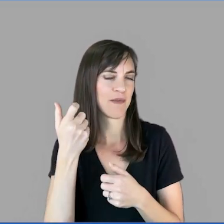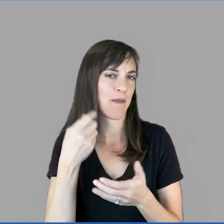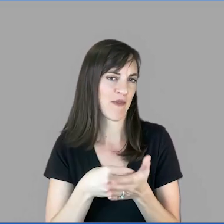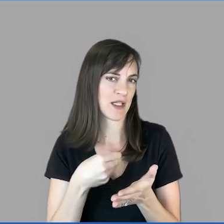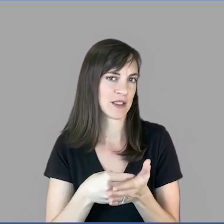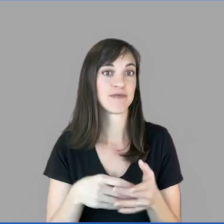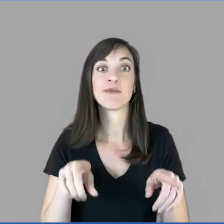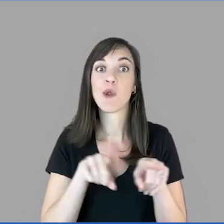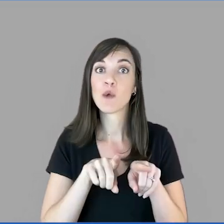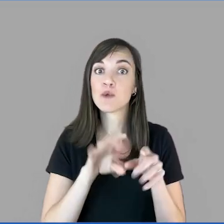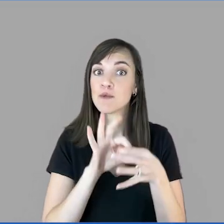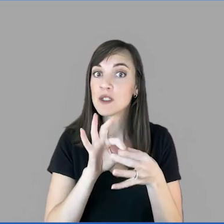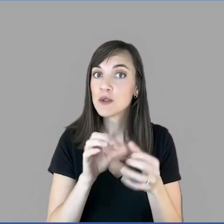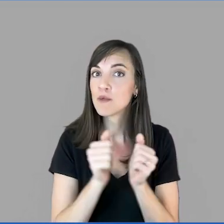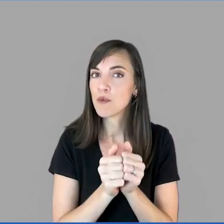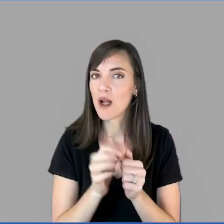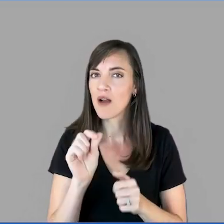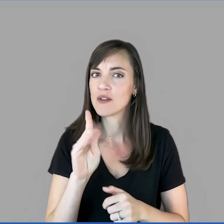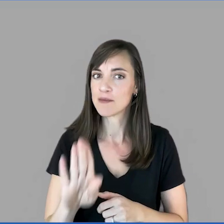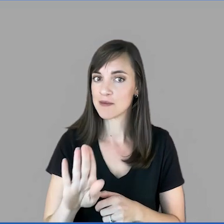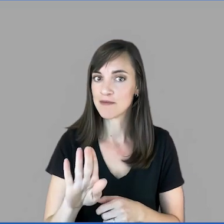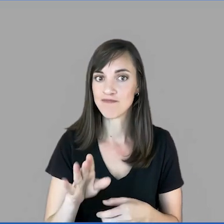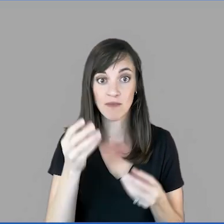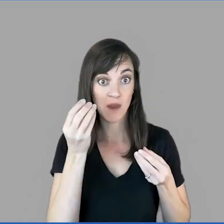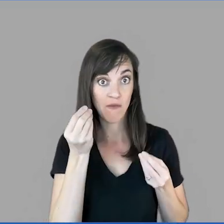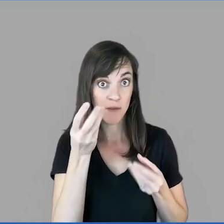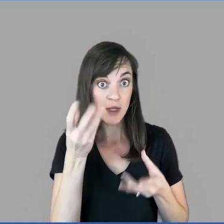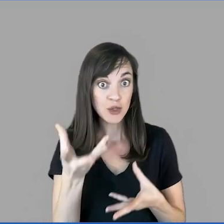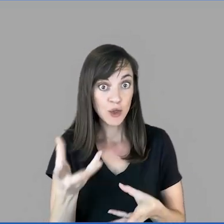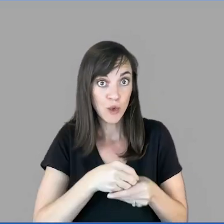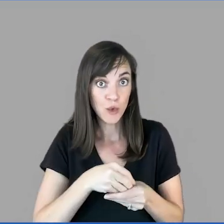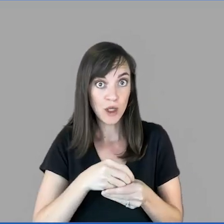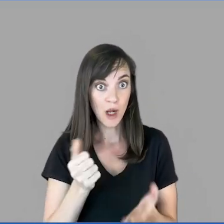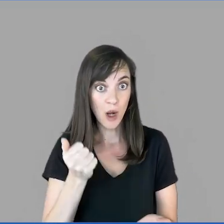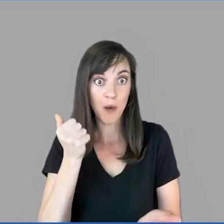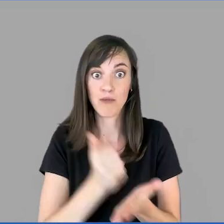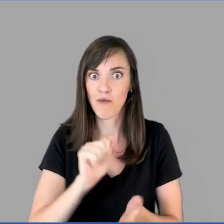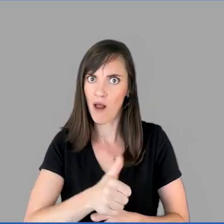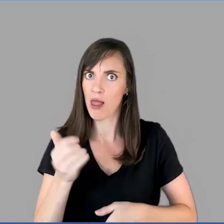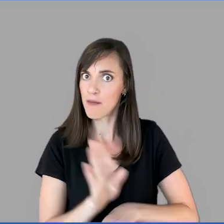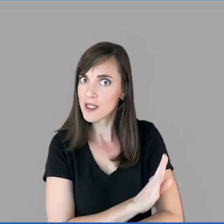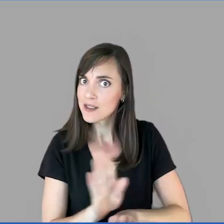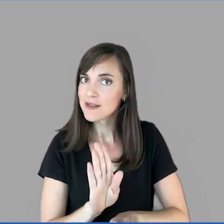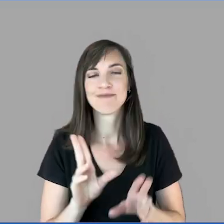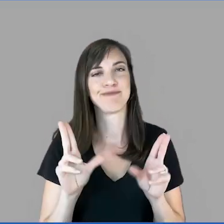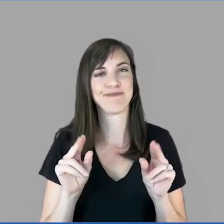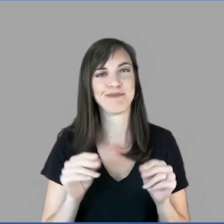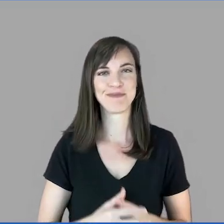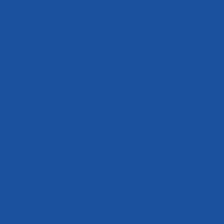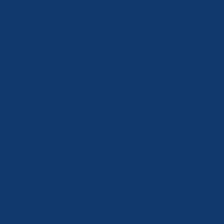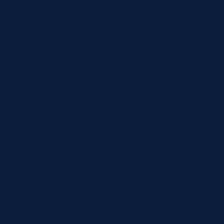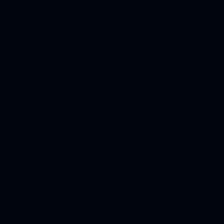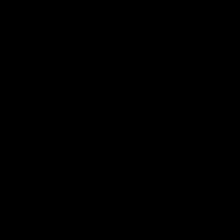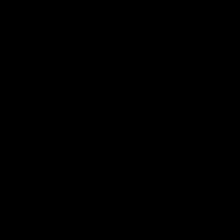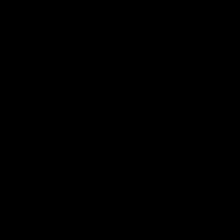information included does not reflect any specific endorsement by any parties involved.